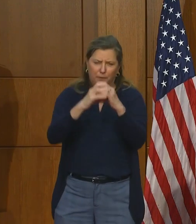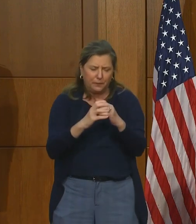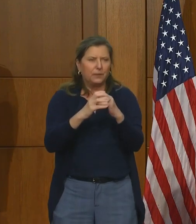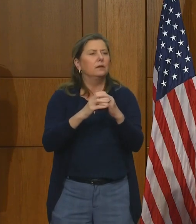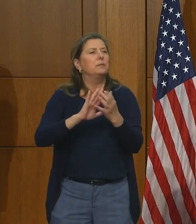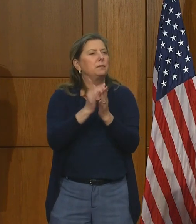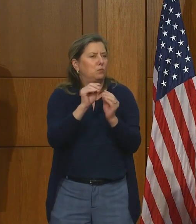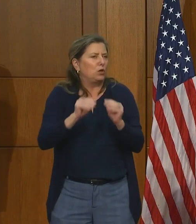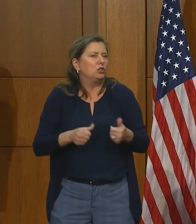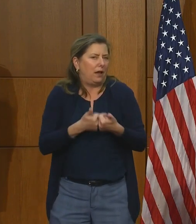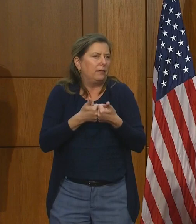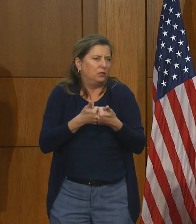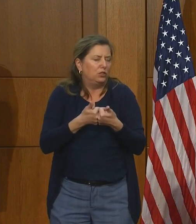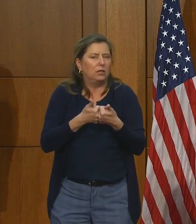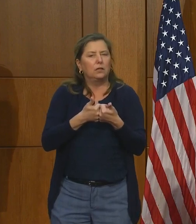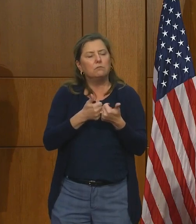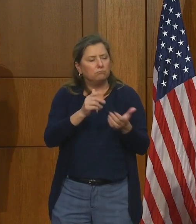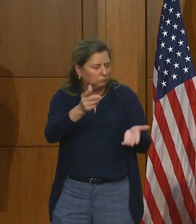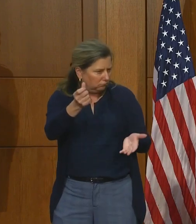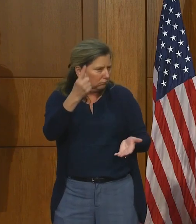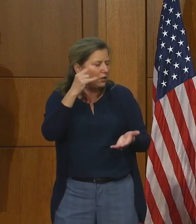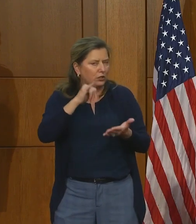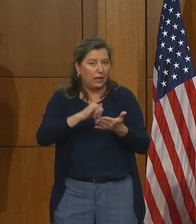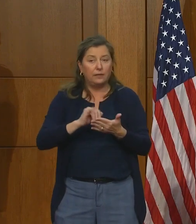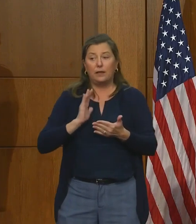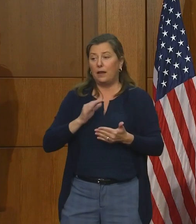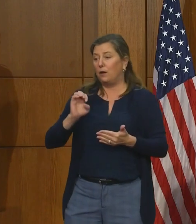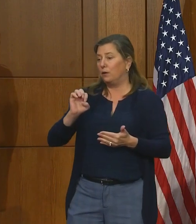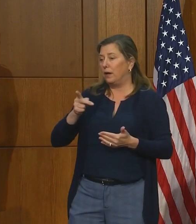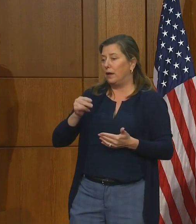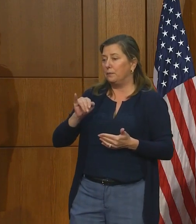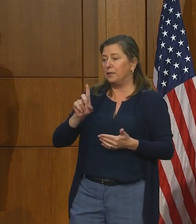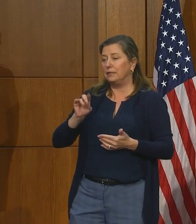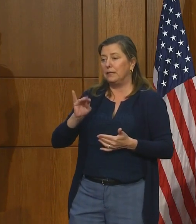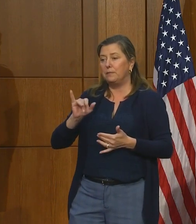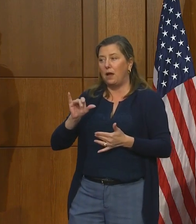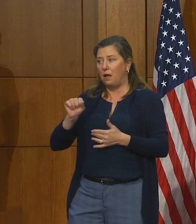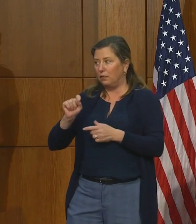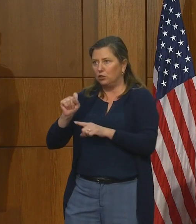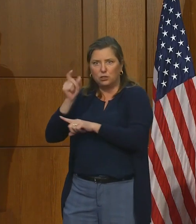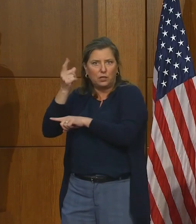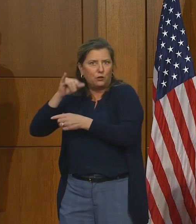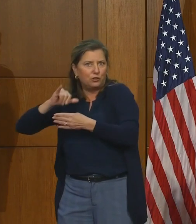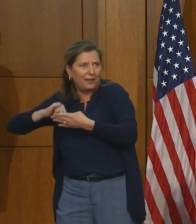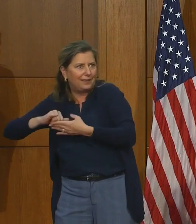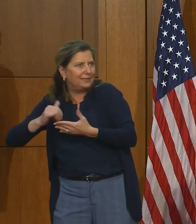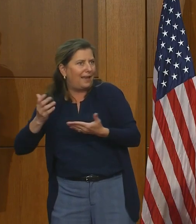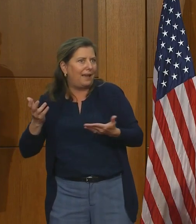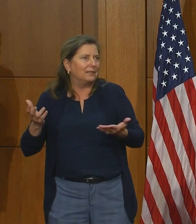GOT LARGER NON. AND SO IF YOU GO TO A HELLO CAN. OF JUST PICK